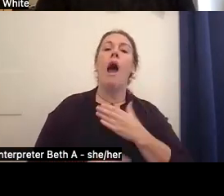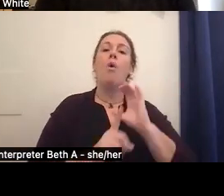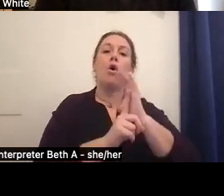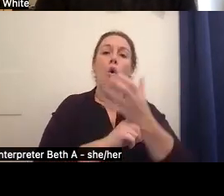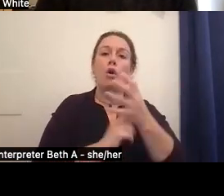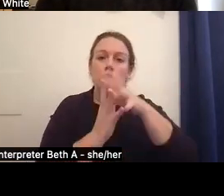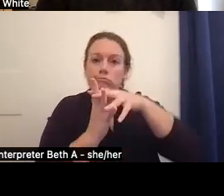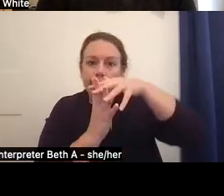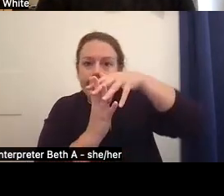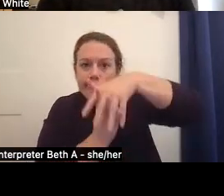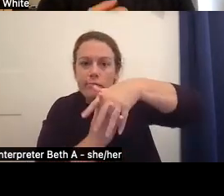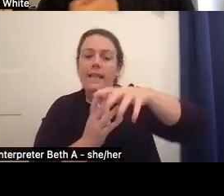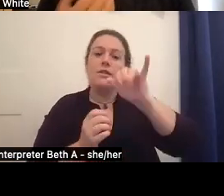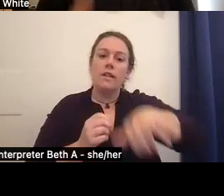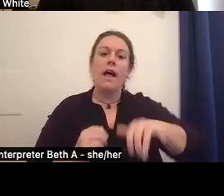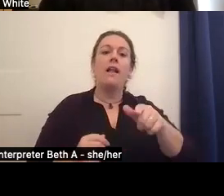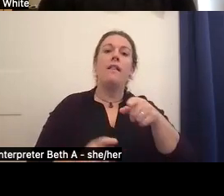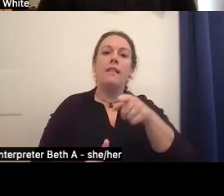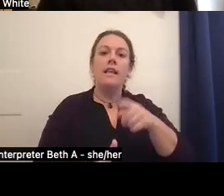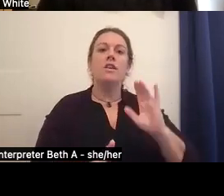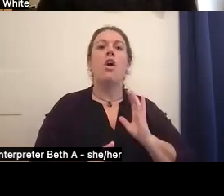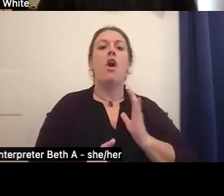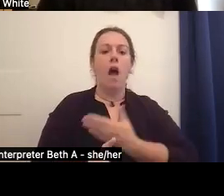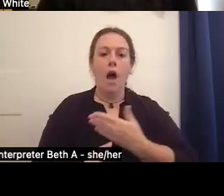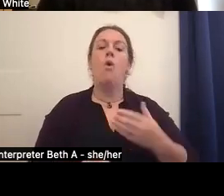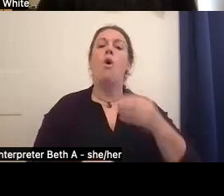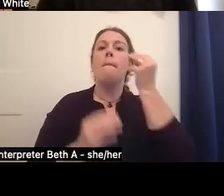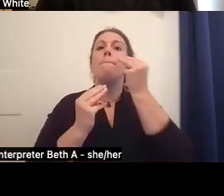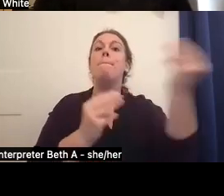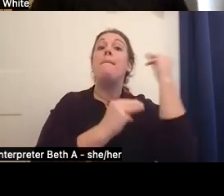these are our memory tools and this is how we share knowledge is through discussion.